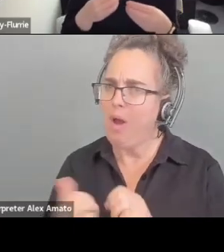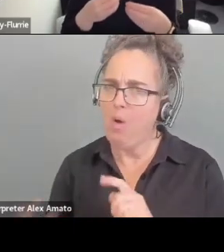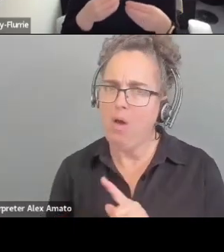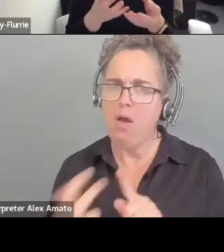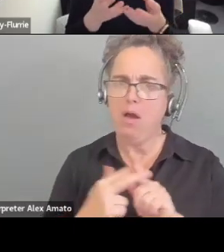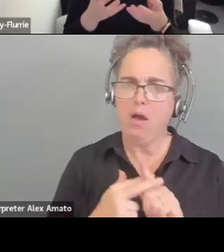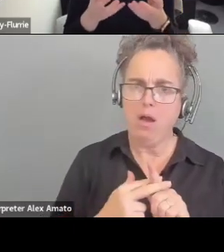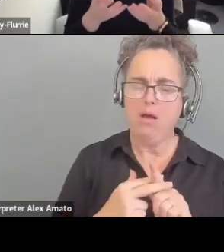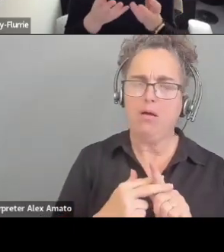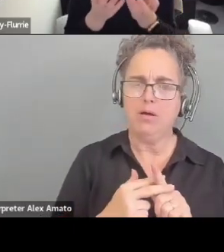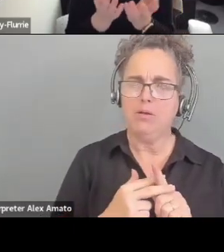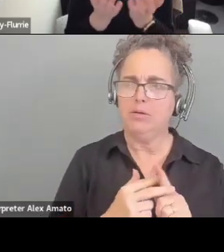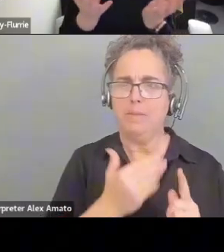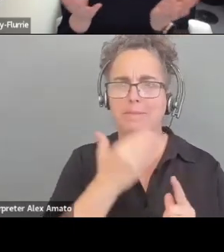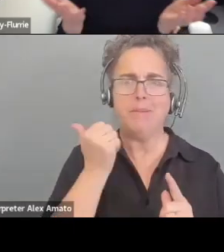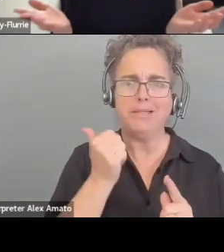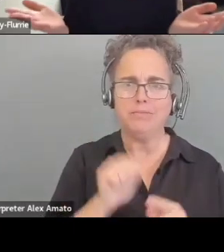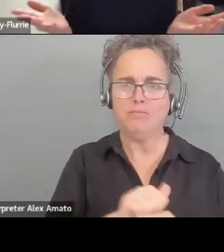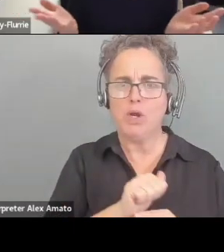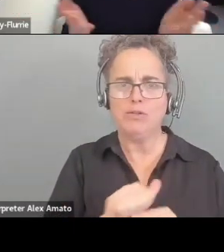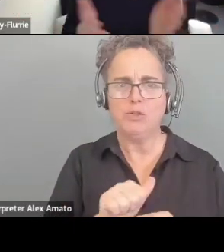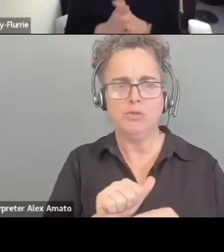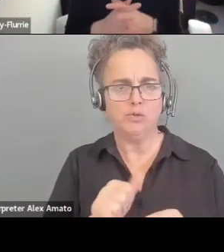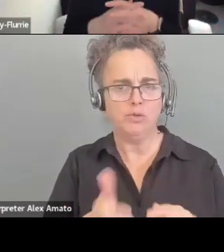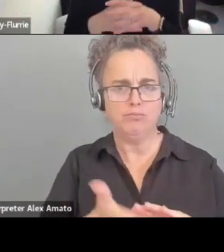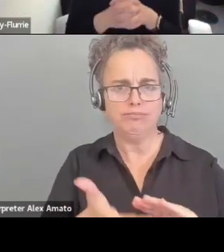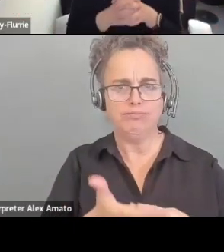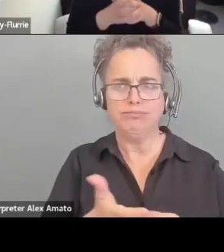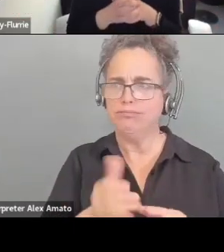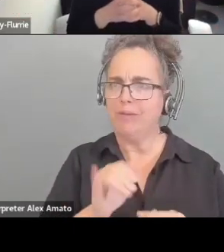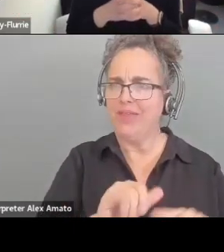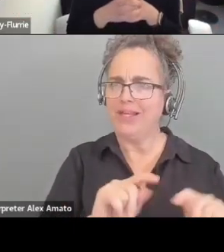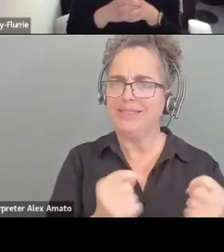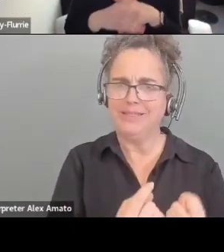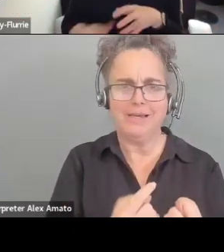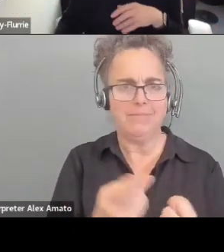to operate a Hotmail team working across Europe.